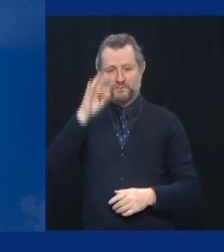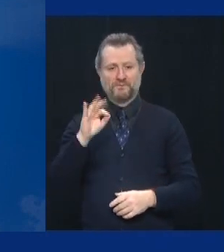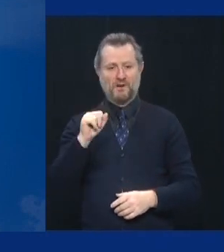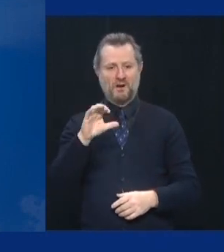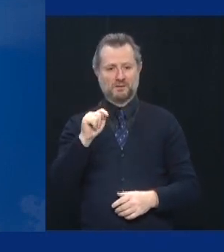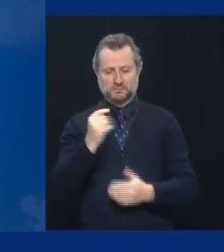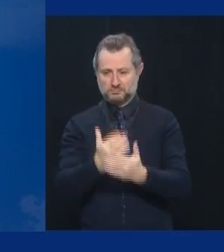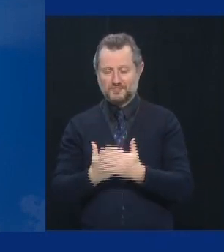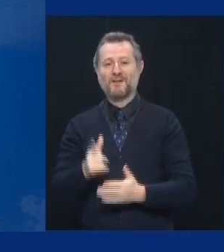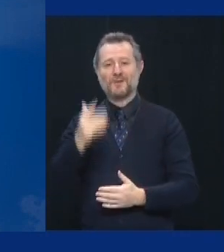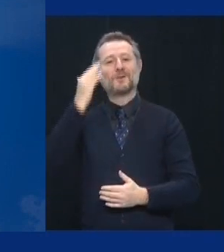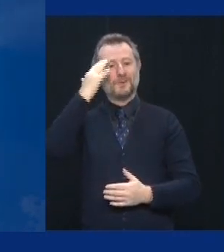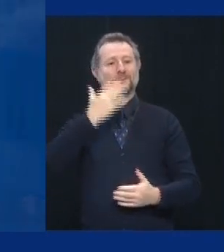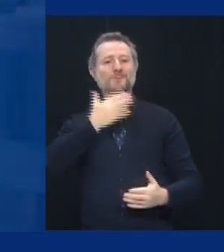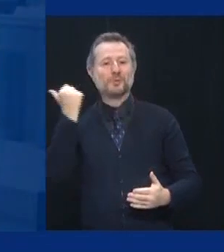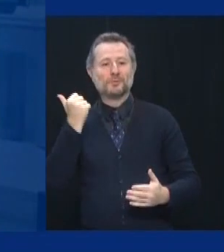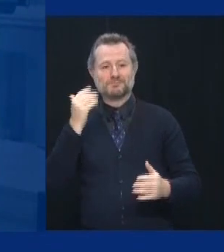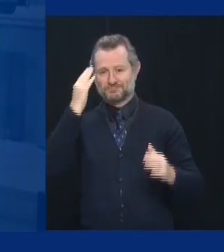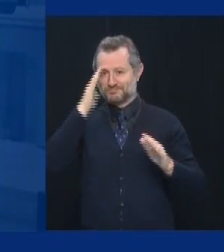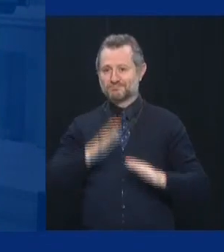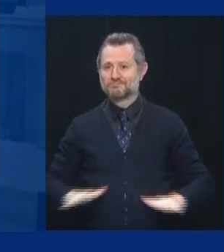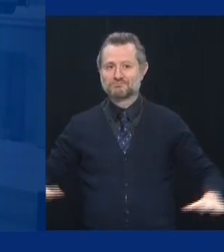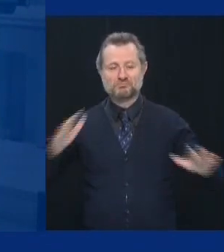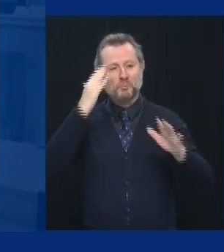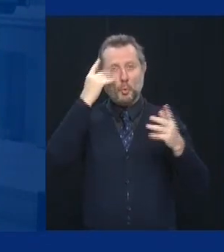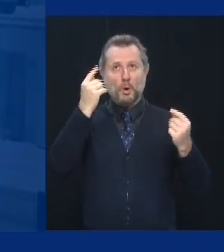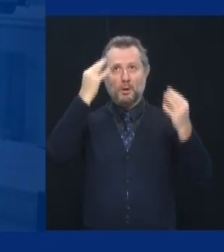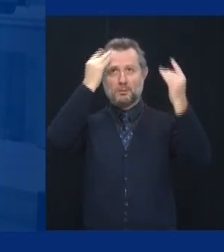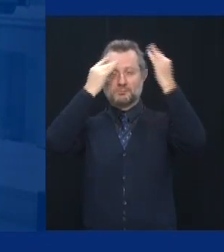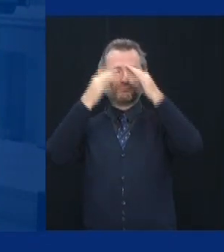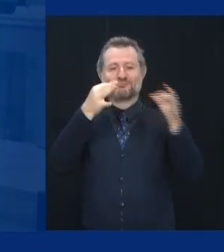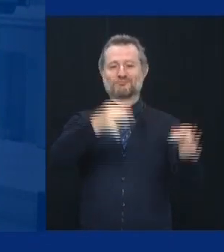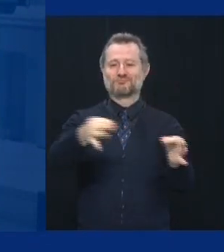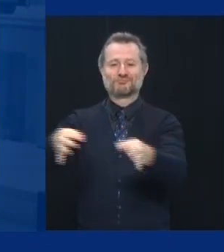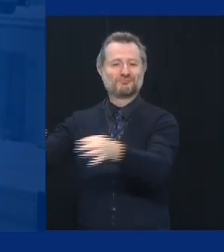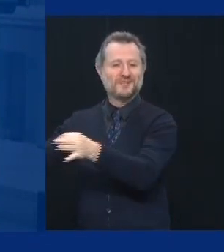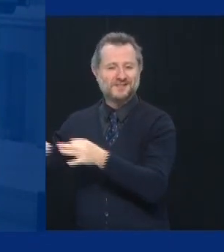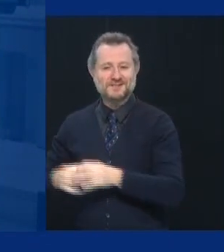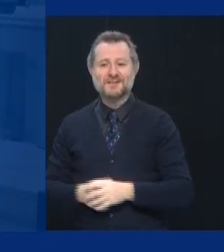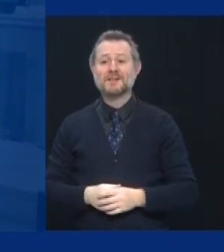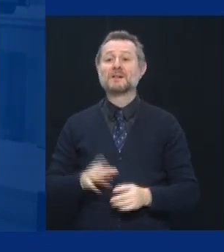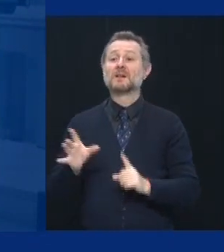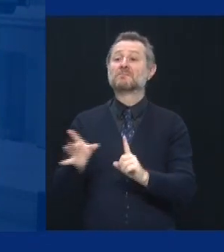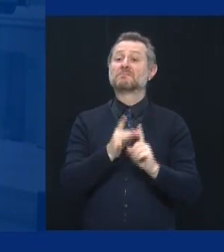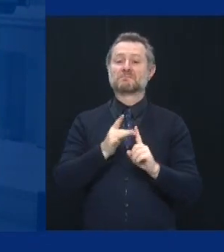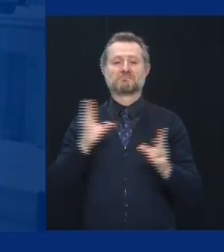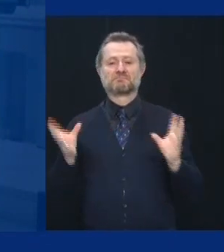DeROSA, MR. MARVICA IS NOT HERE TODAY. WE HAVE MORE COMMUNICATION TO COMMUNICATE TODAY. THE MOREro+ FACTUAL INFORMATION THAT PEOPLE HAVE, I THINK THE